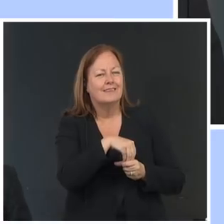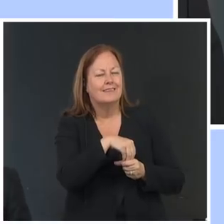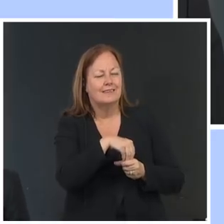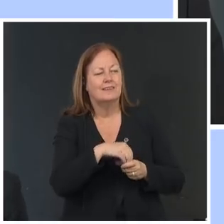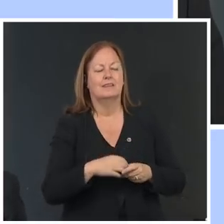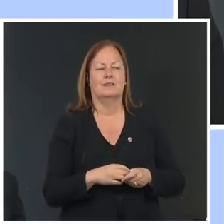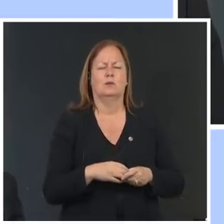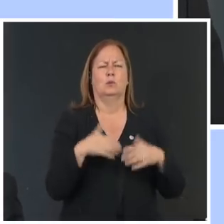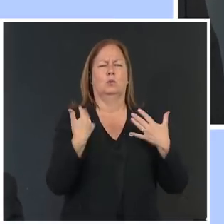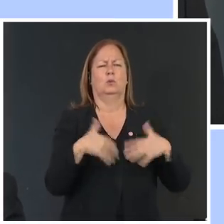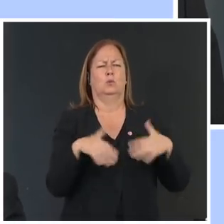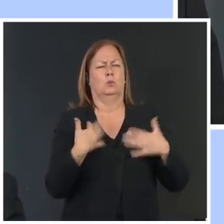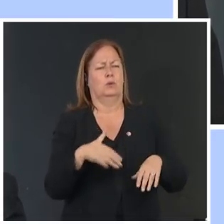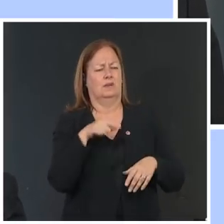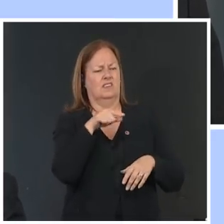language is